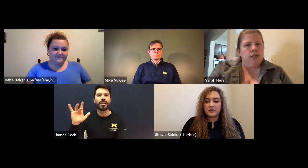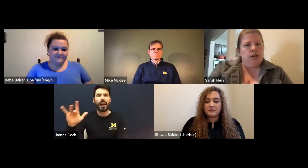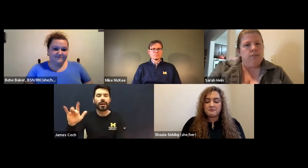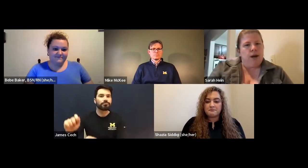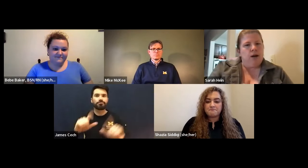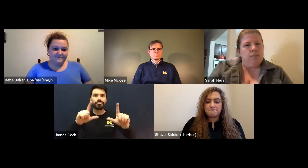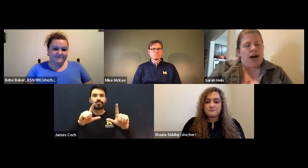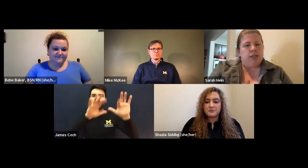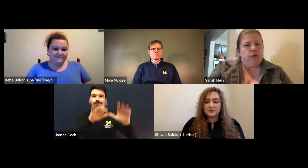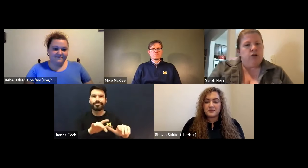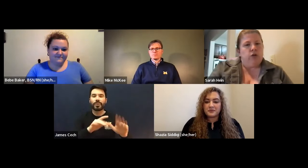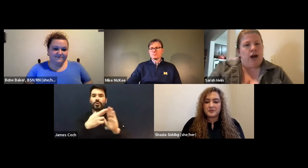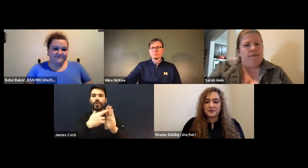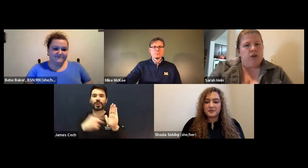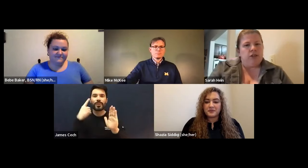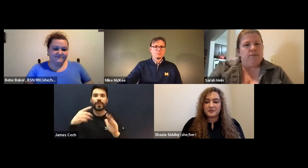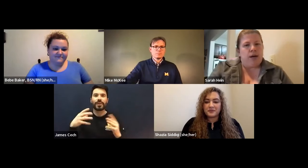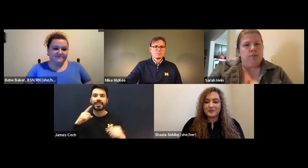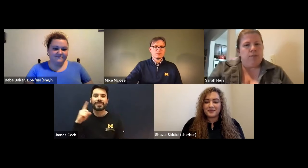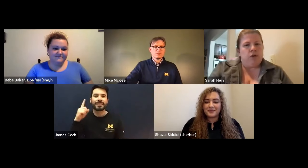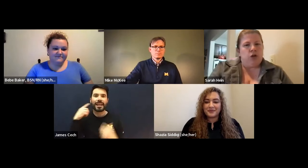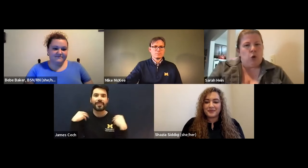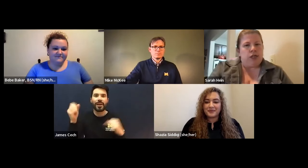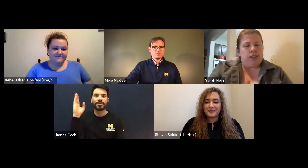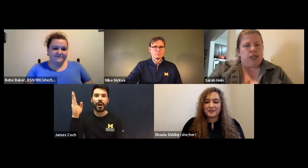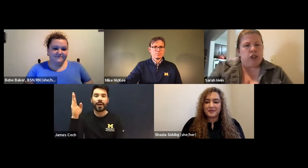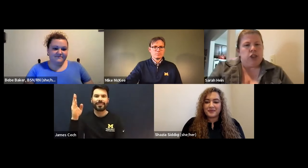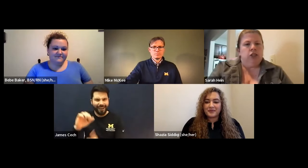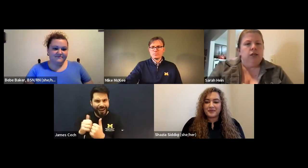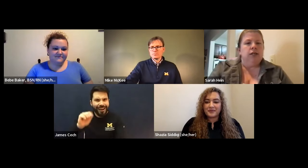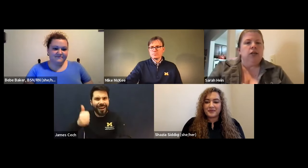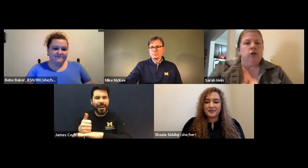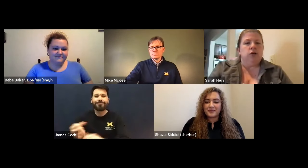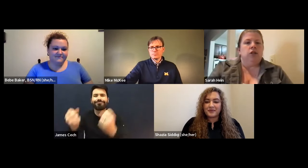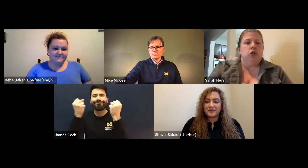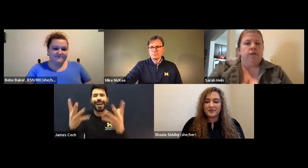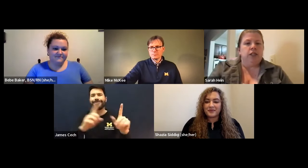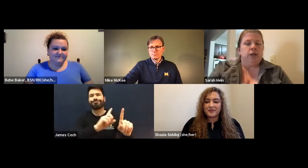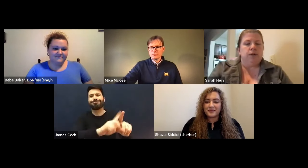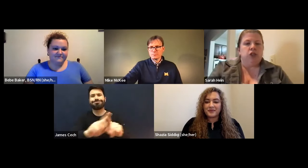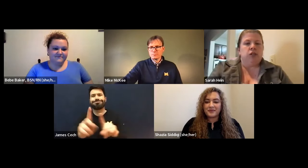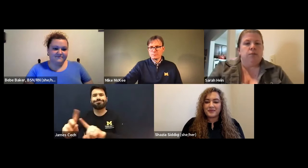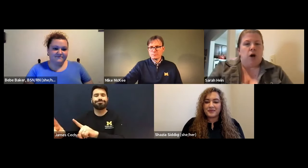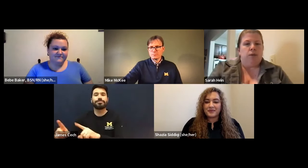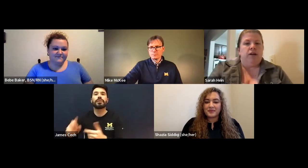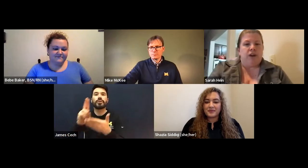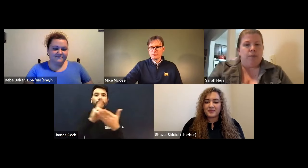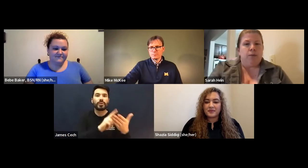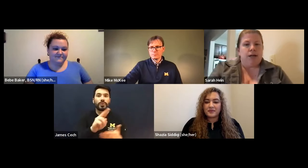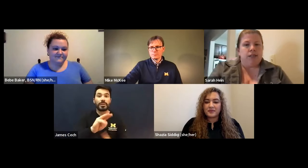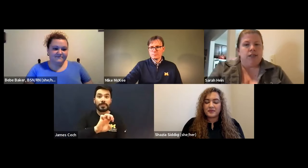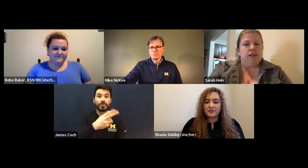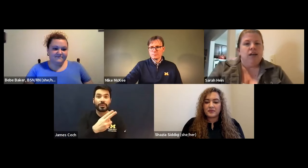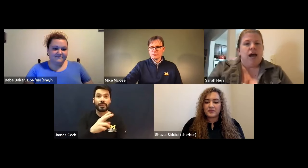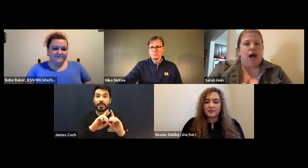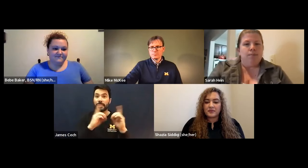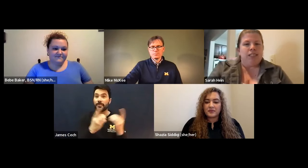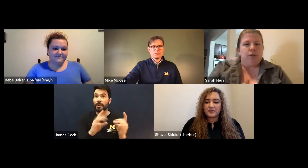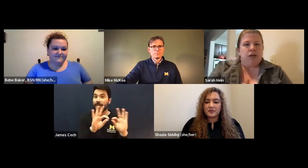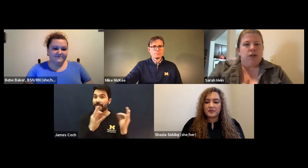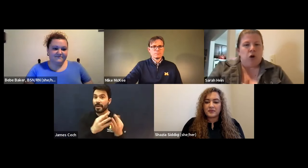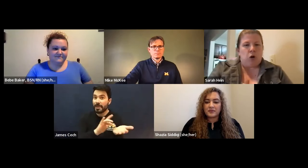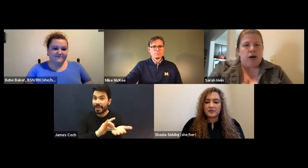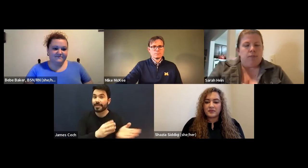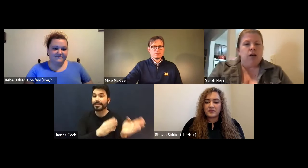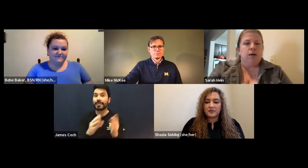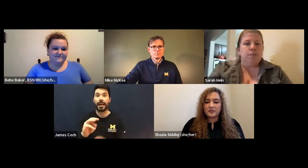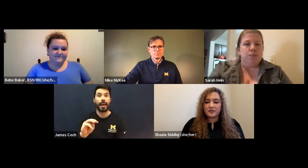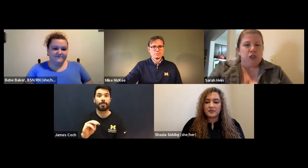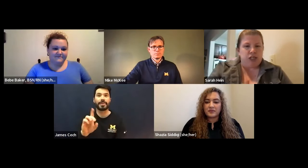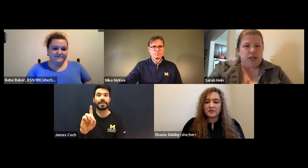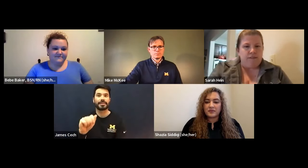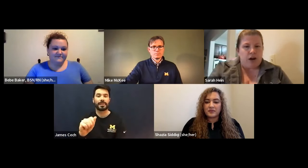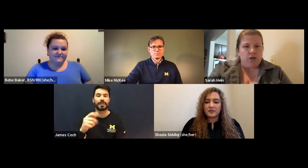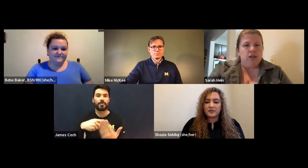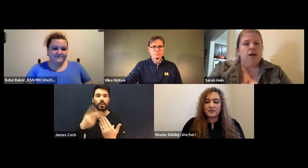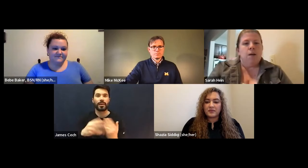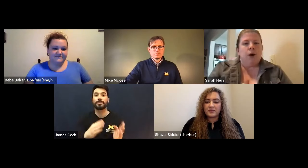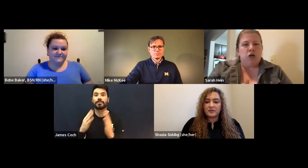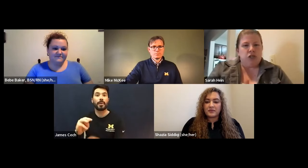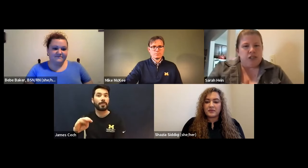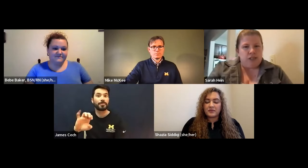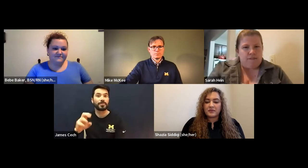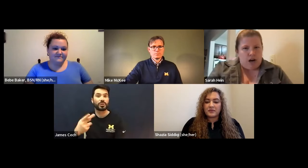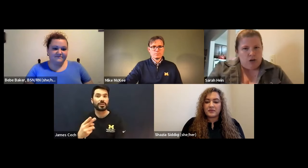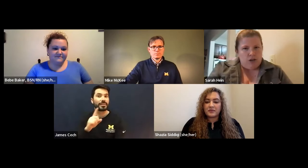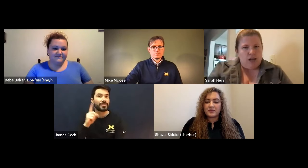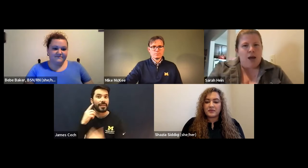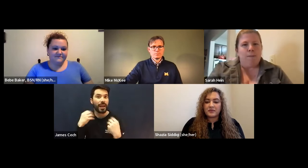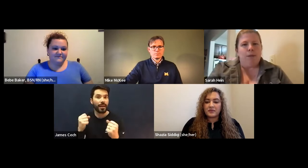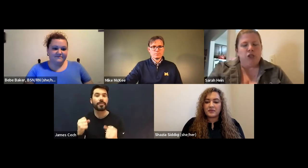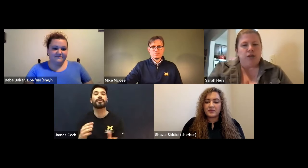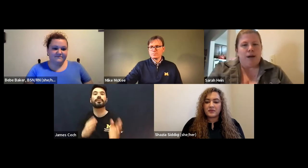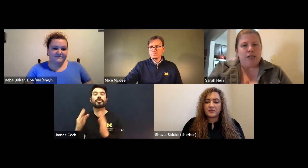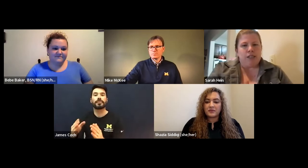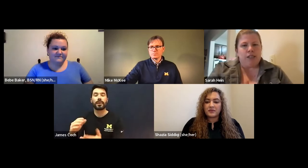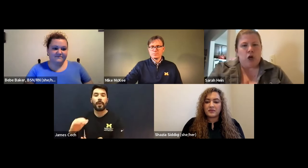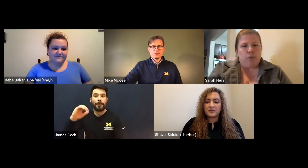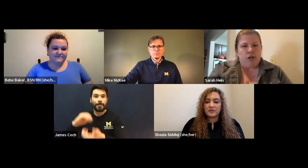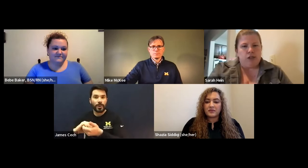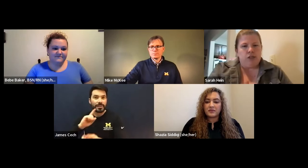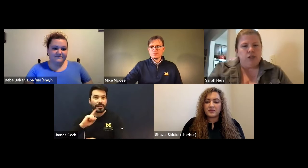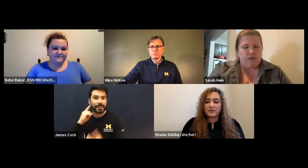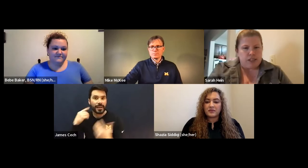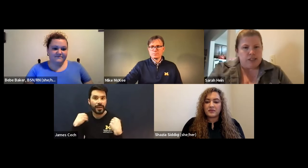Sarah Hein: they've taken a pack birthday, the effort of planning keeper further education include and university of Michigan department of family medicine and death burial program miss condemn have partnered in depth hunks Mexican American and typically.